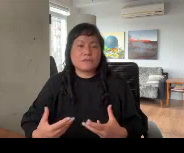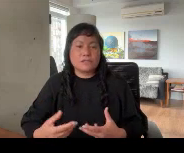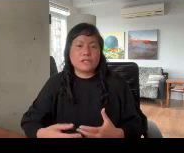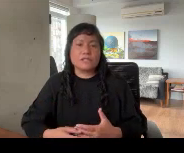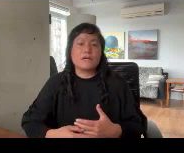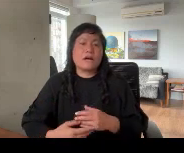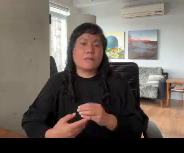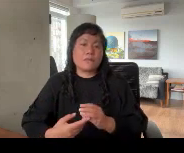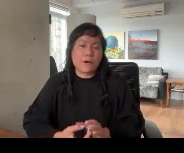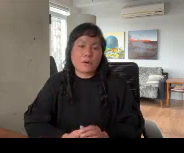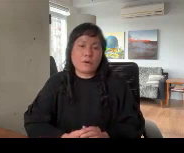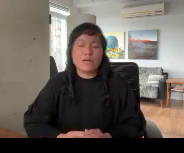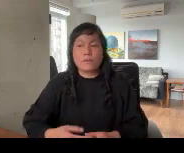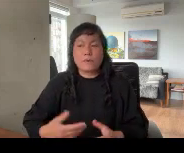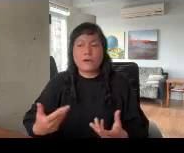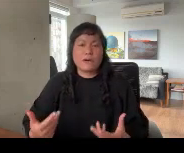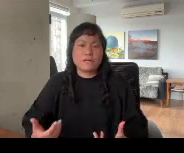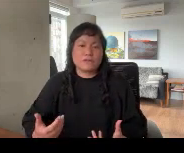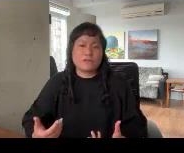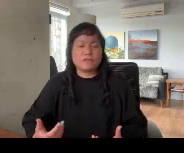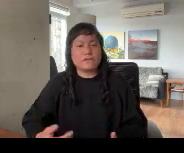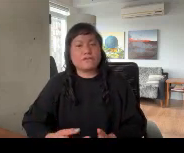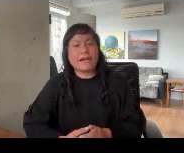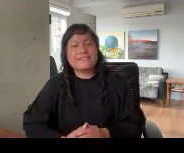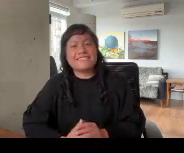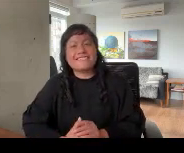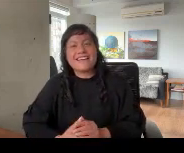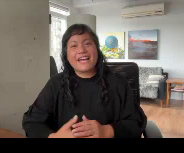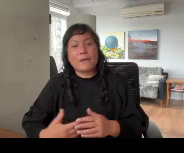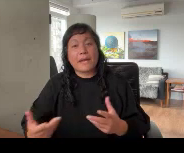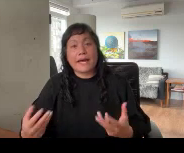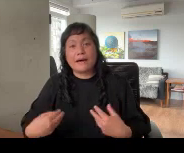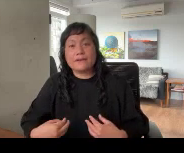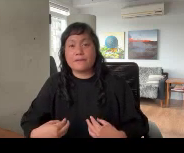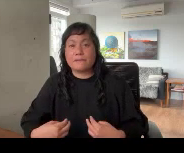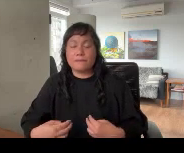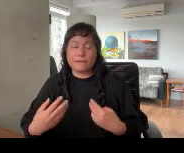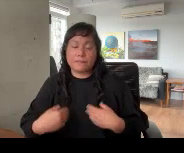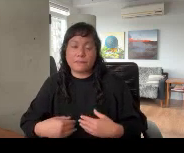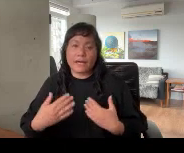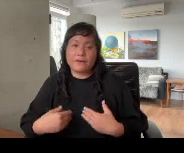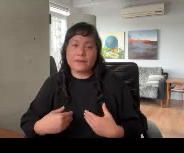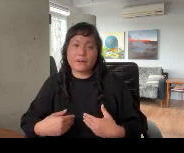and inclusion I'm a priority. What are our institutional strategies and how did they? How did